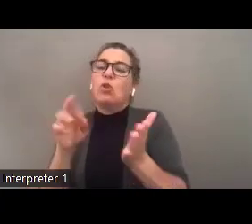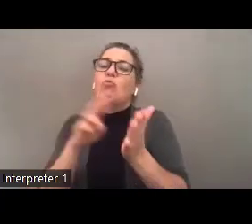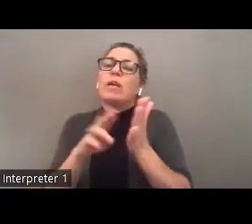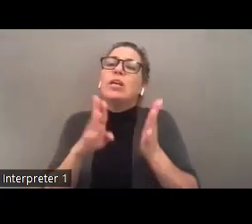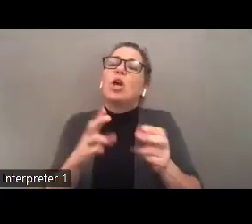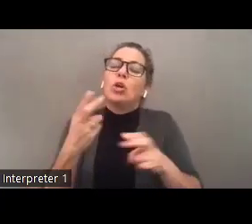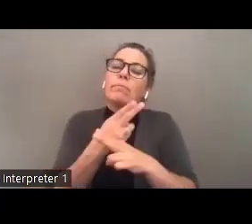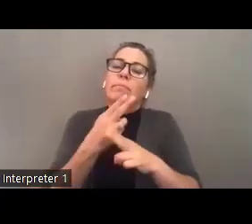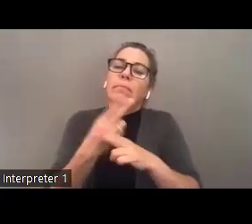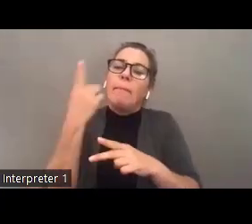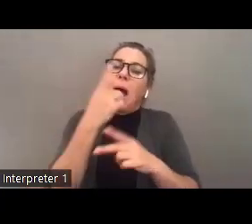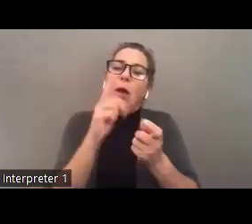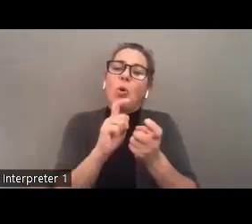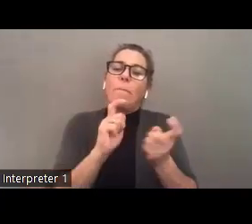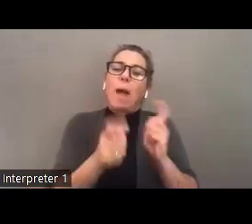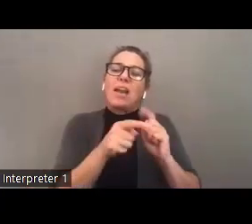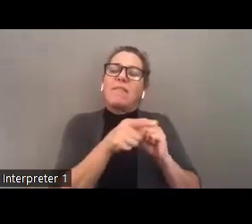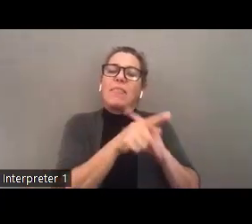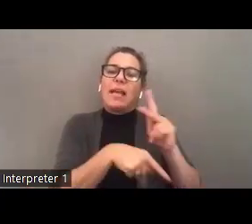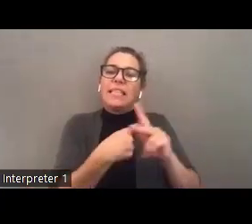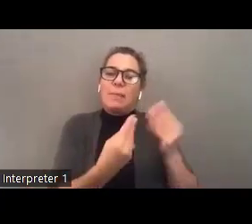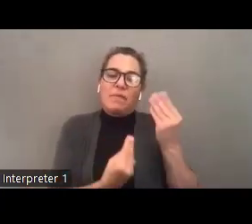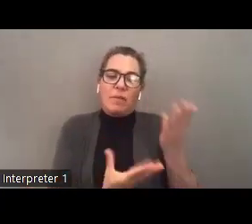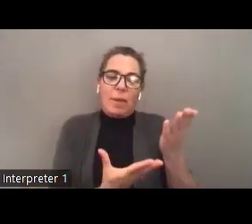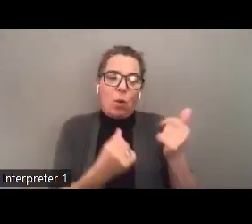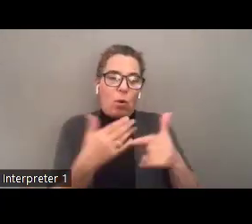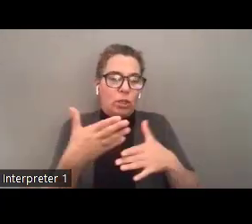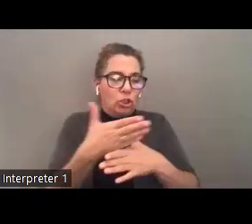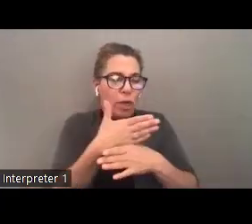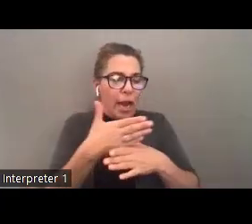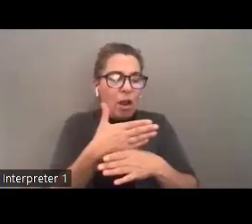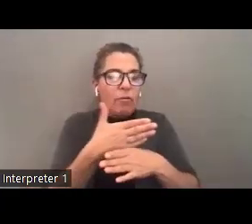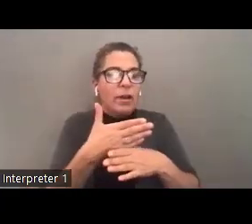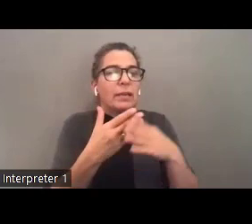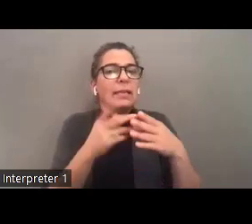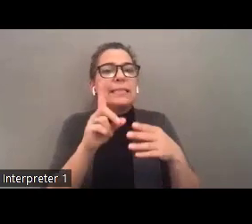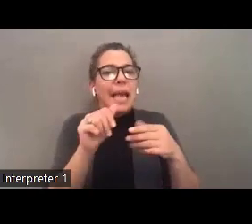of modifying this type of information or sharing data only through controlled access.